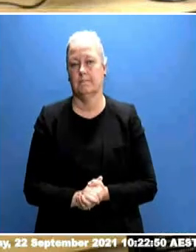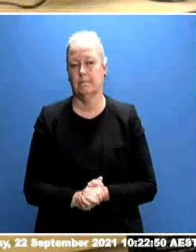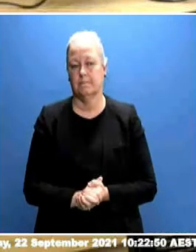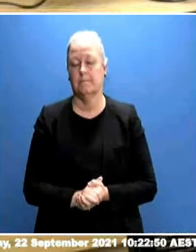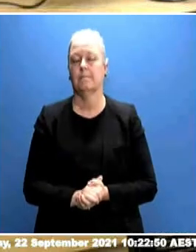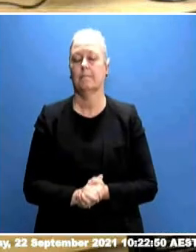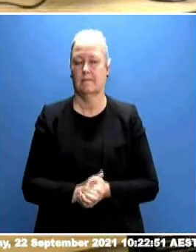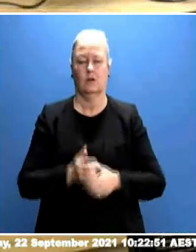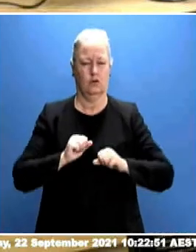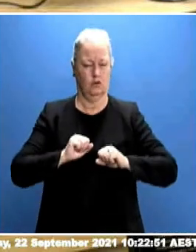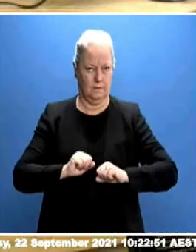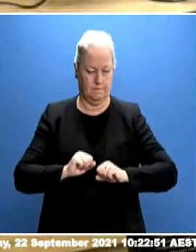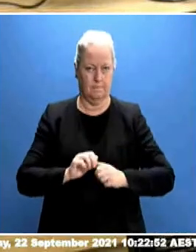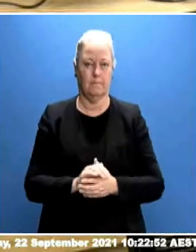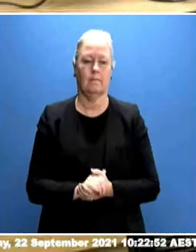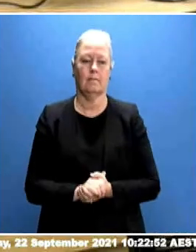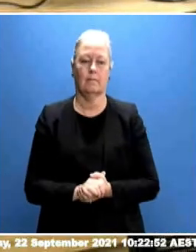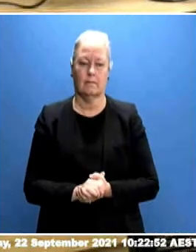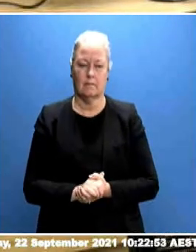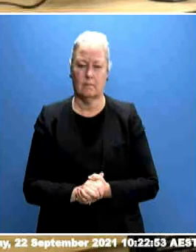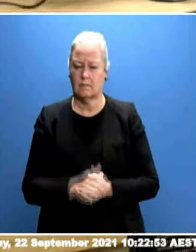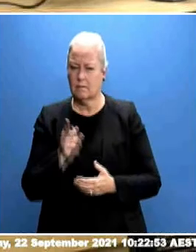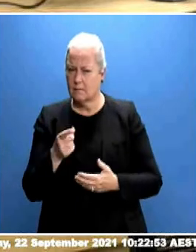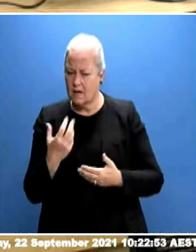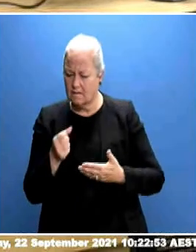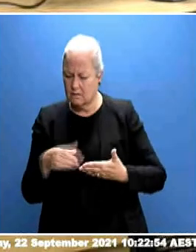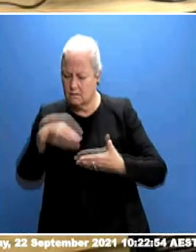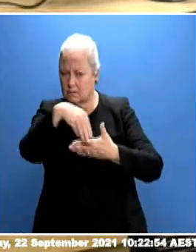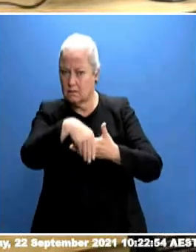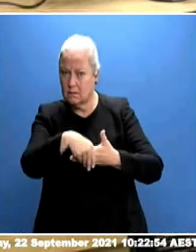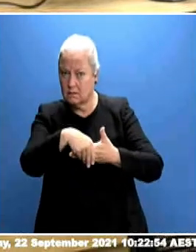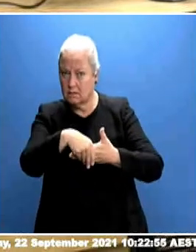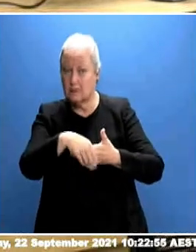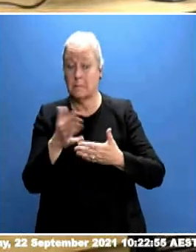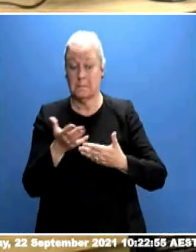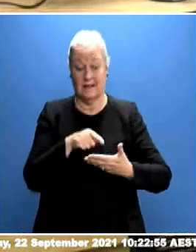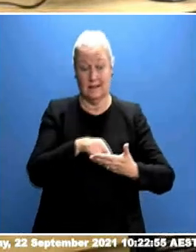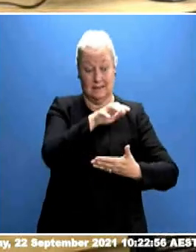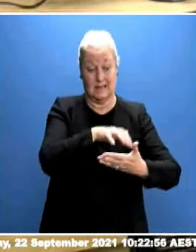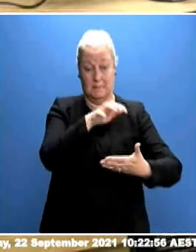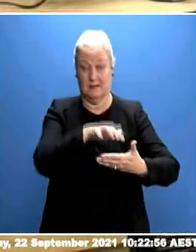Yes, the annexures or attachments to the statement of Ivy will be